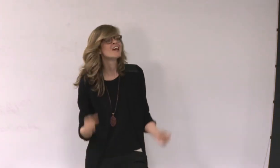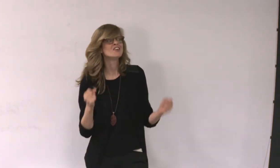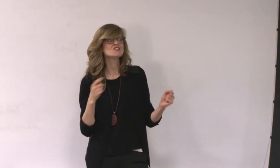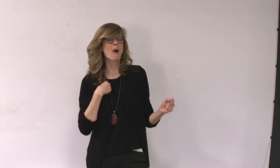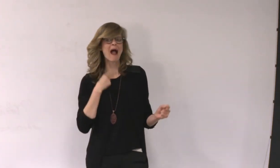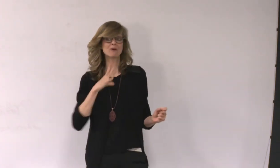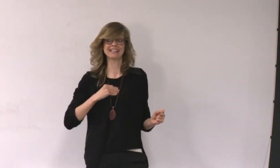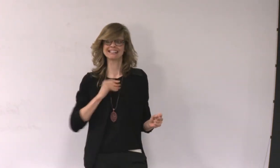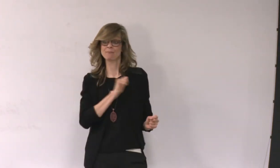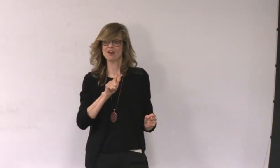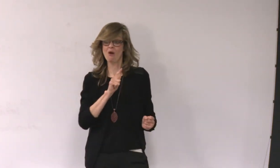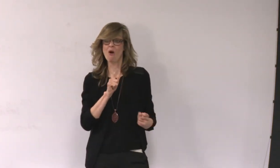SO, I WAS ACCEPTED THERE.